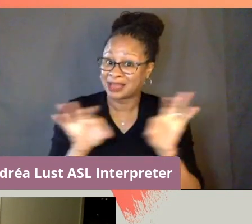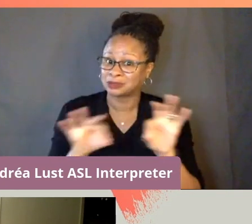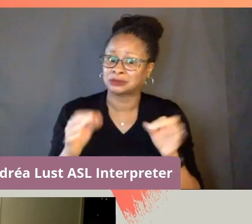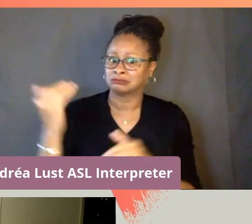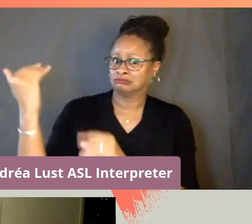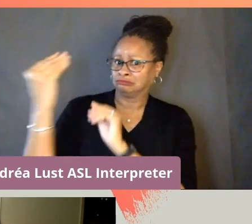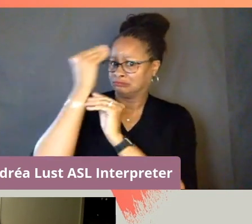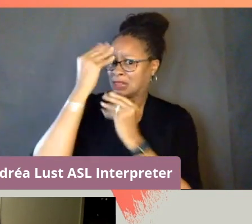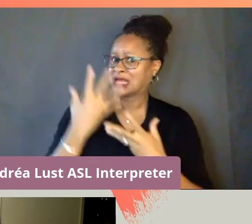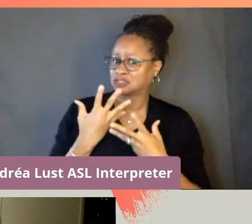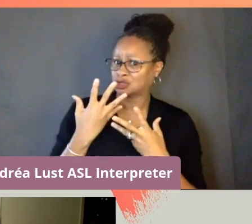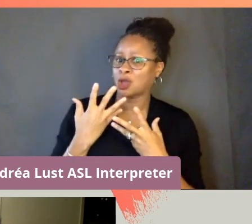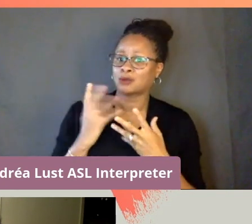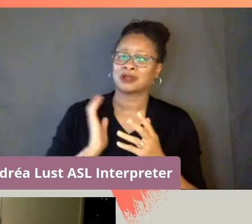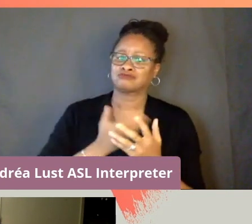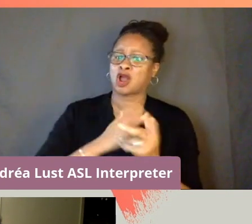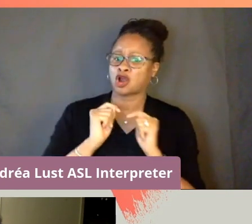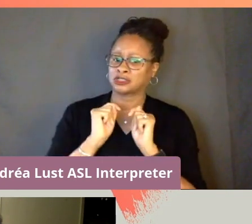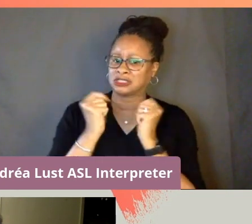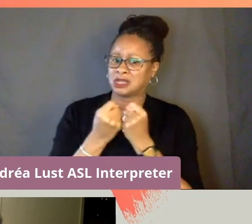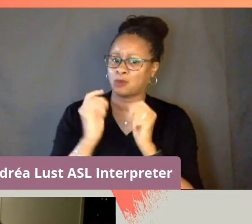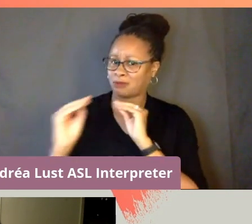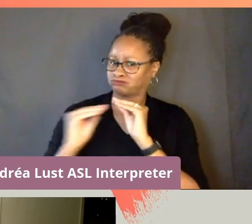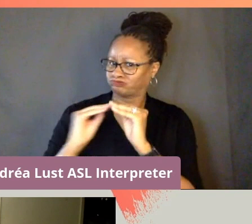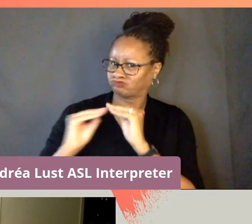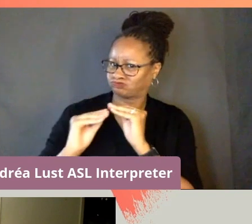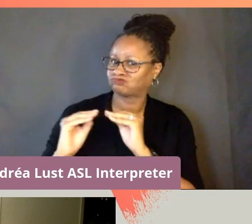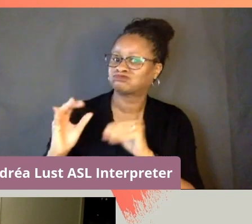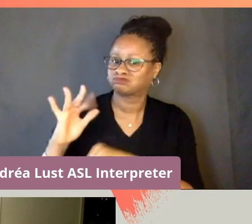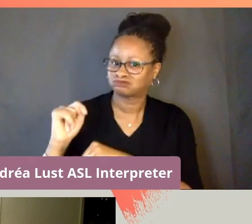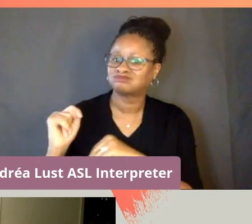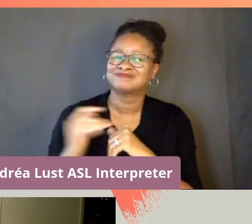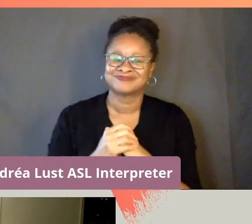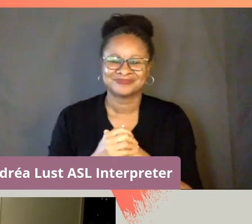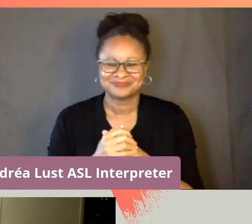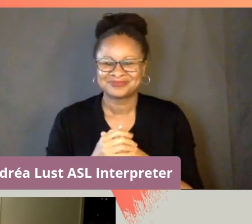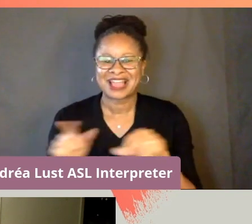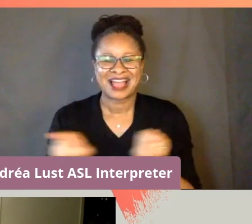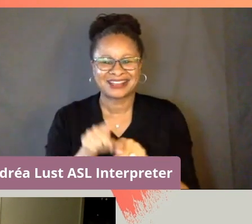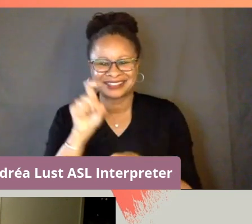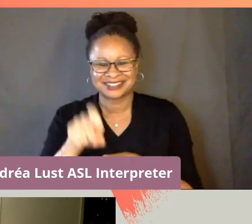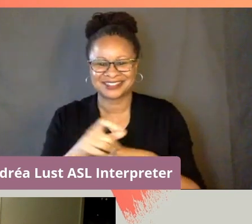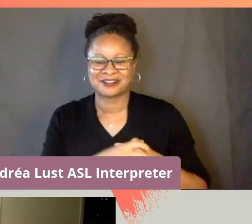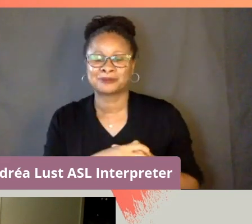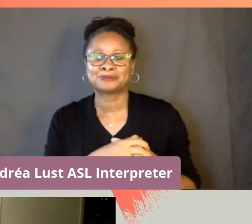And our team will intervene as we need to.